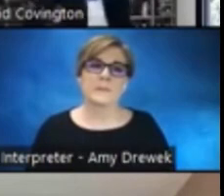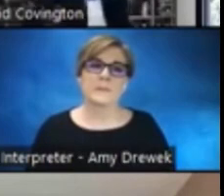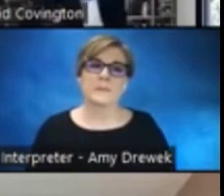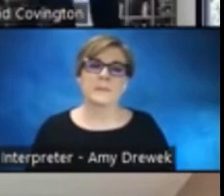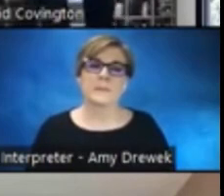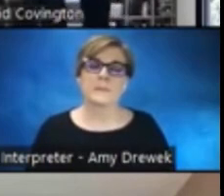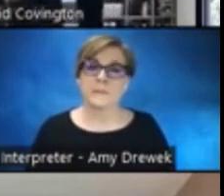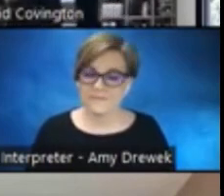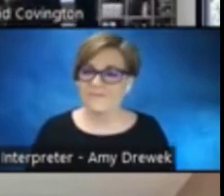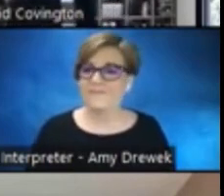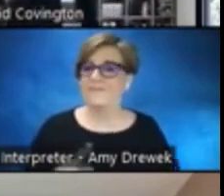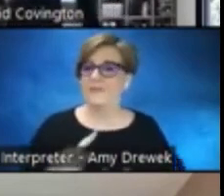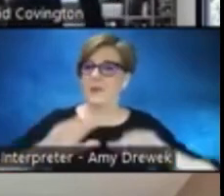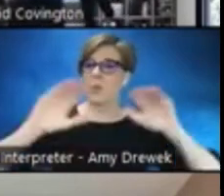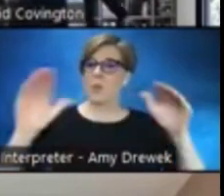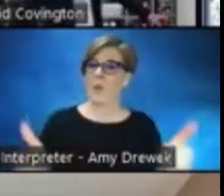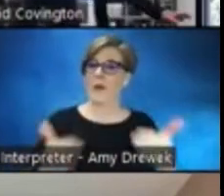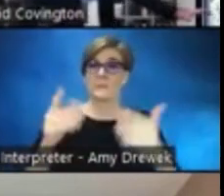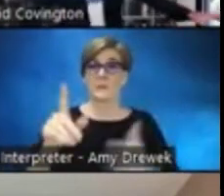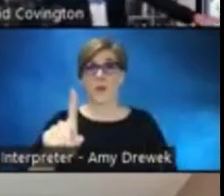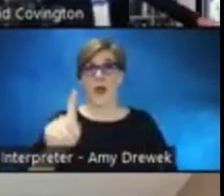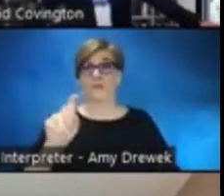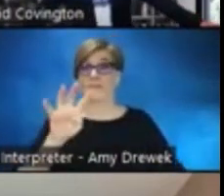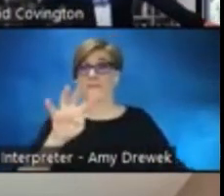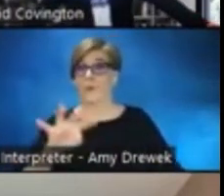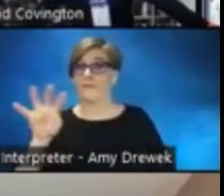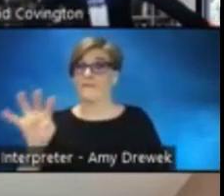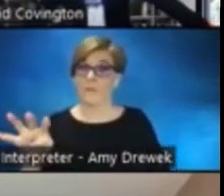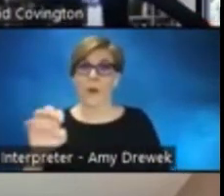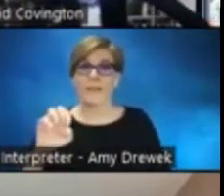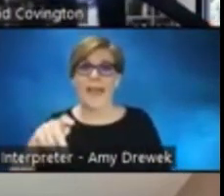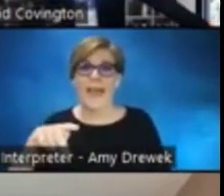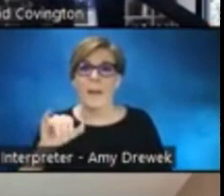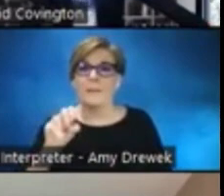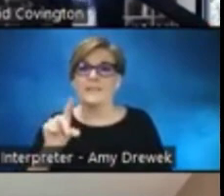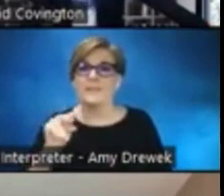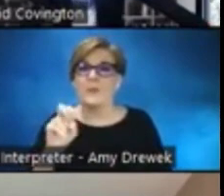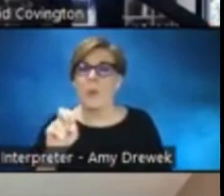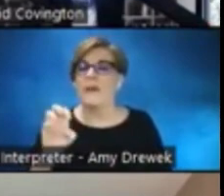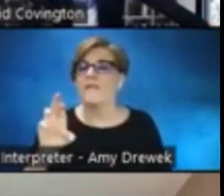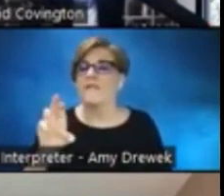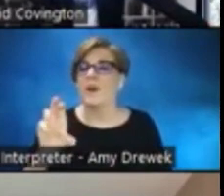WELCOME TO THE 144TH EPISODE OF THE CRISIS JAM. MY NAME IS DAVID COVINGTON.